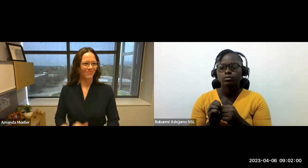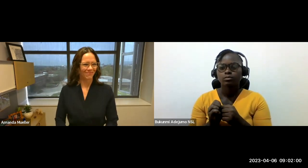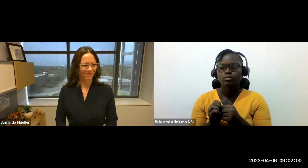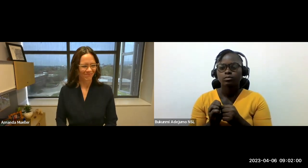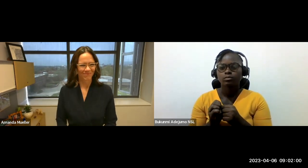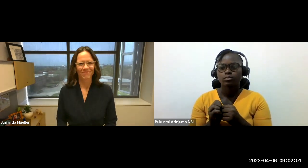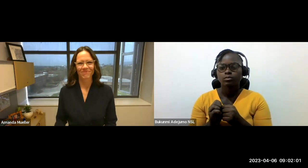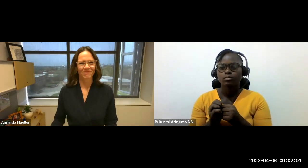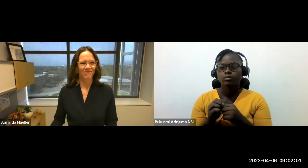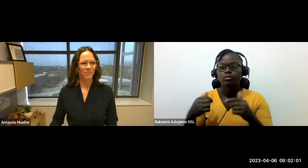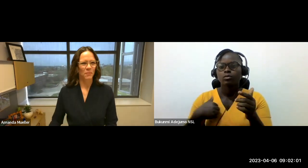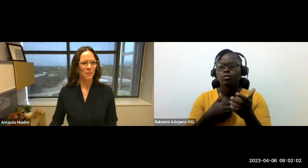We want to make sure people can join.